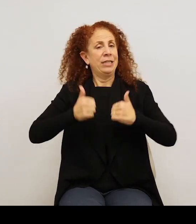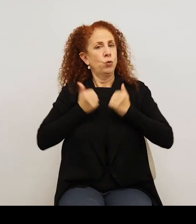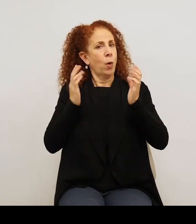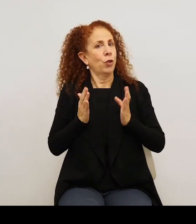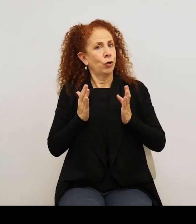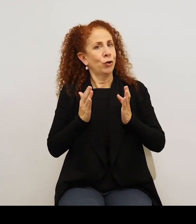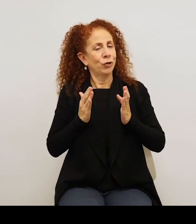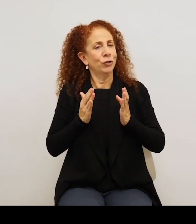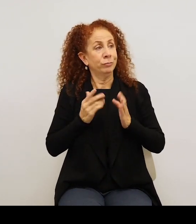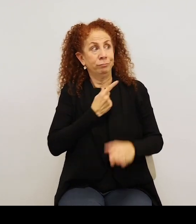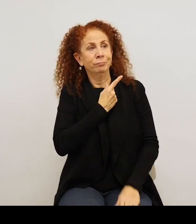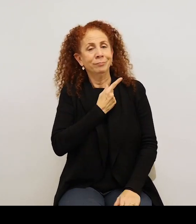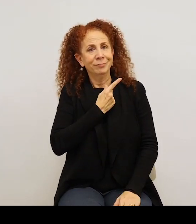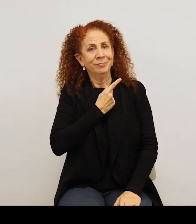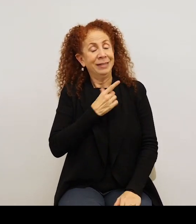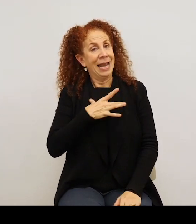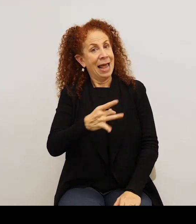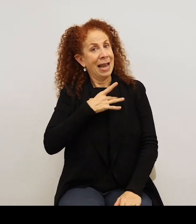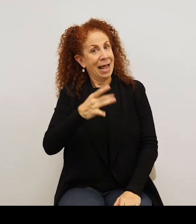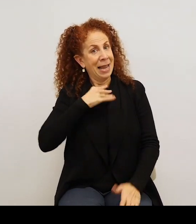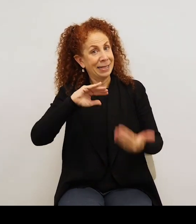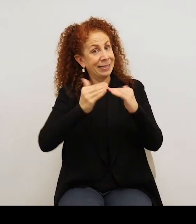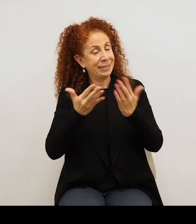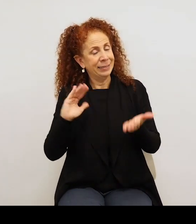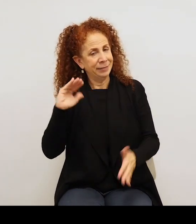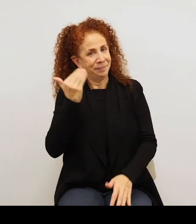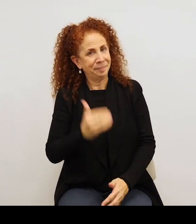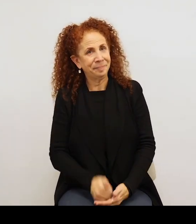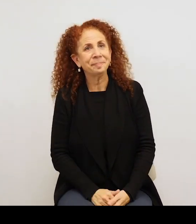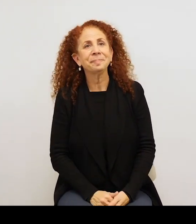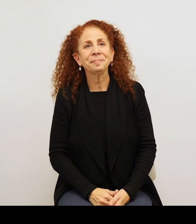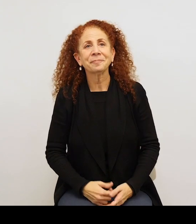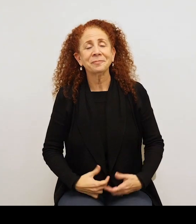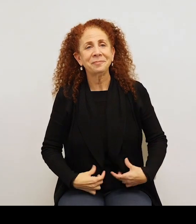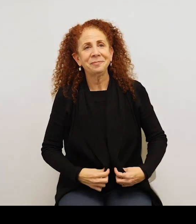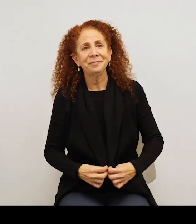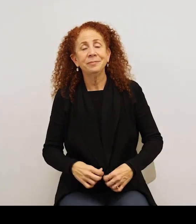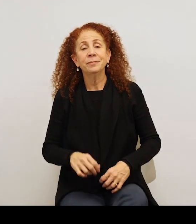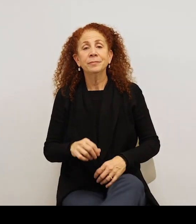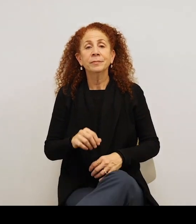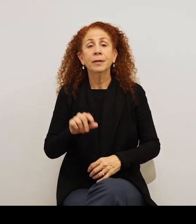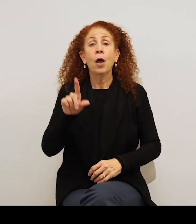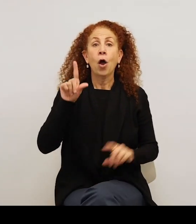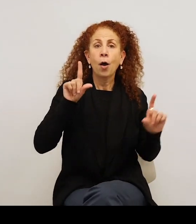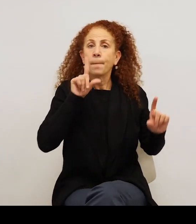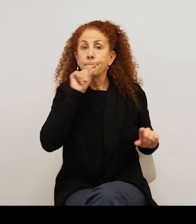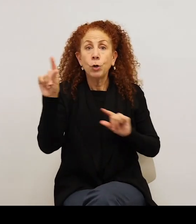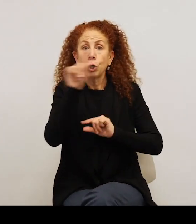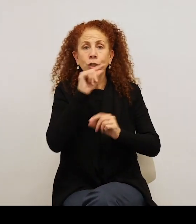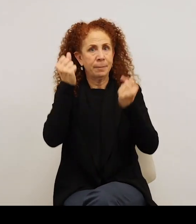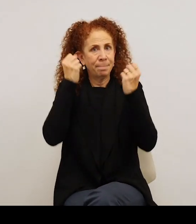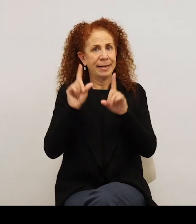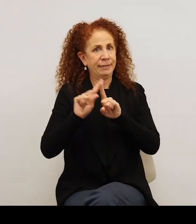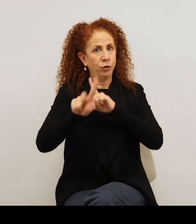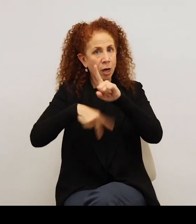who really likes the city of Berlin. So birds of all kinds, of course, dogs.